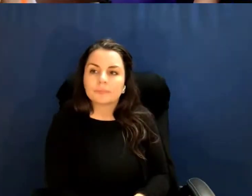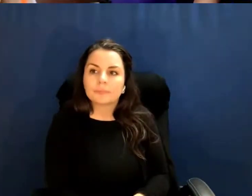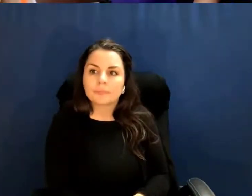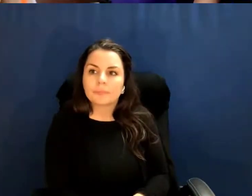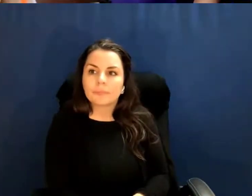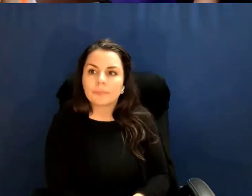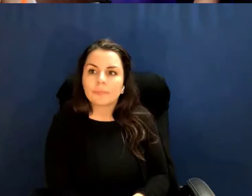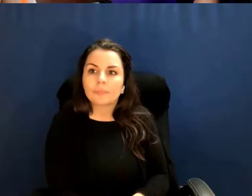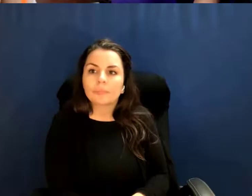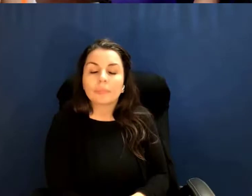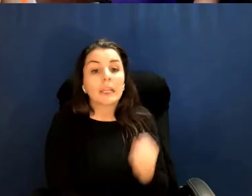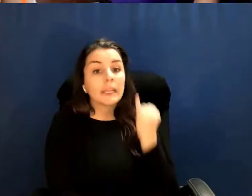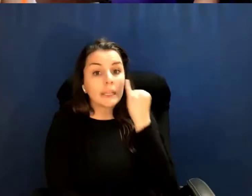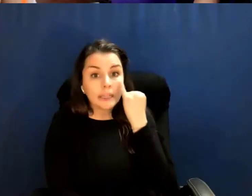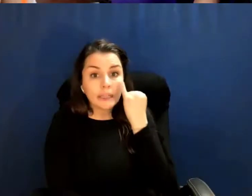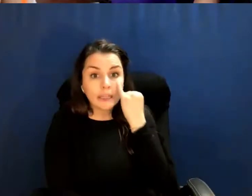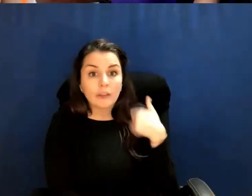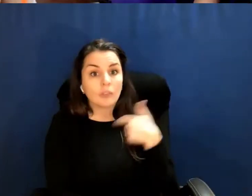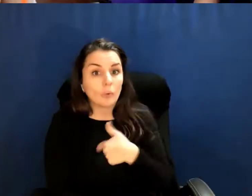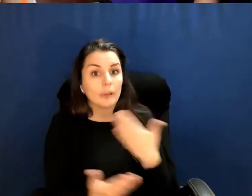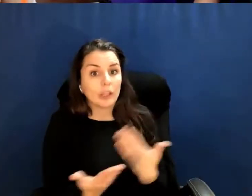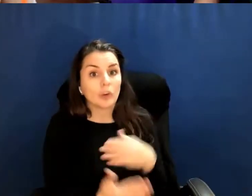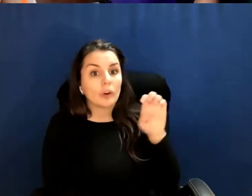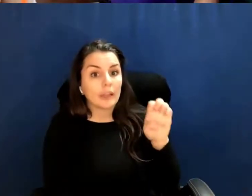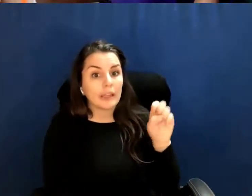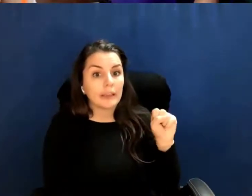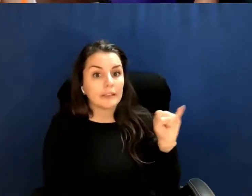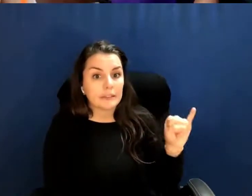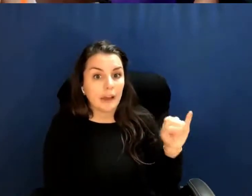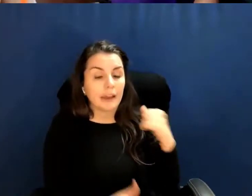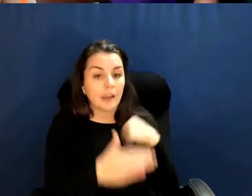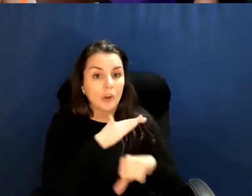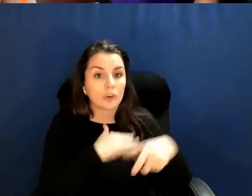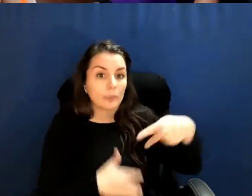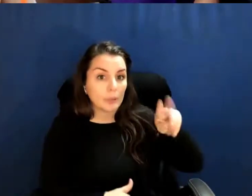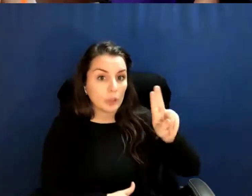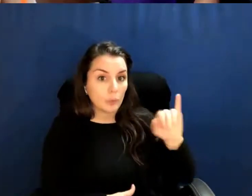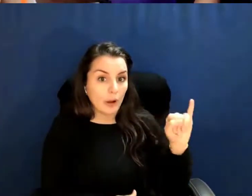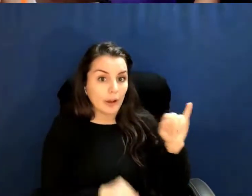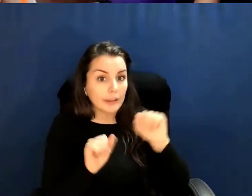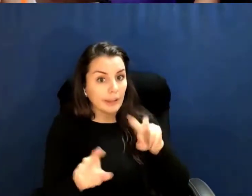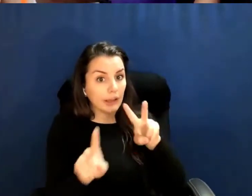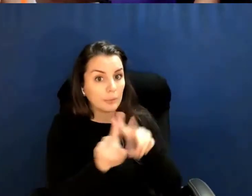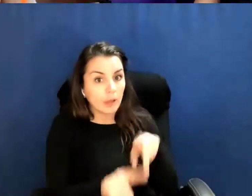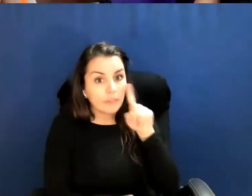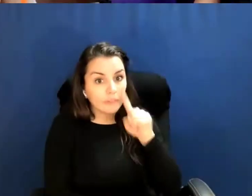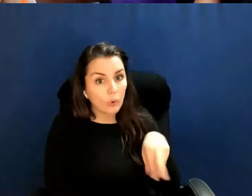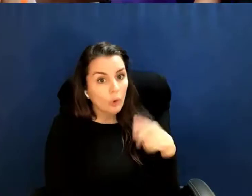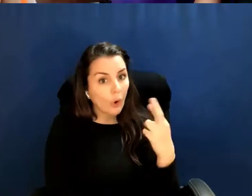Sheri Cummins: "If we are an ESI at a PUI, should we apply for an R15 or a K award?"